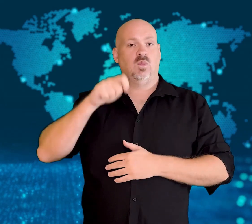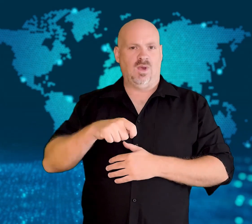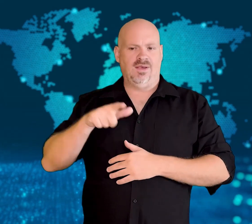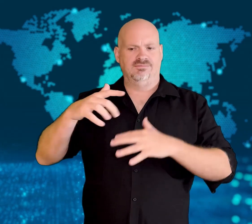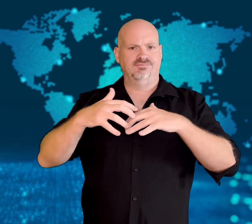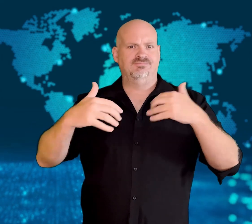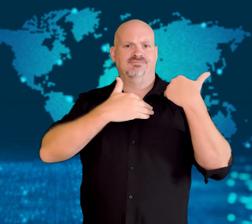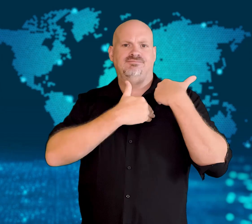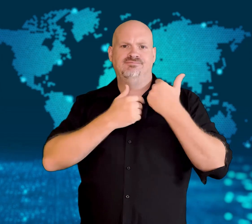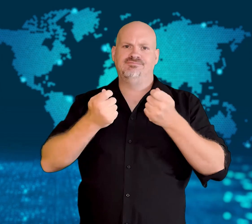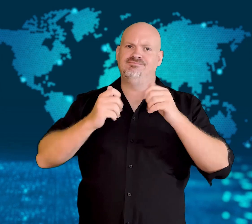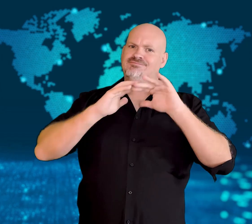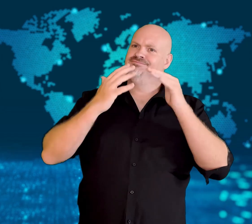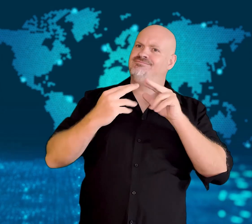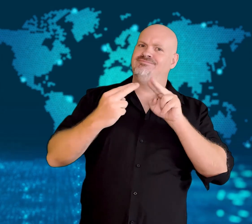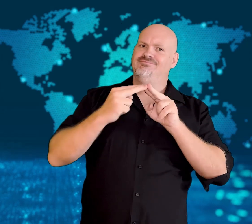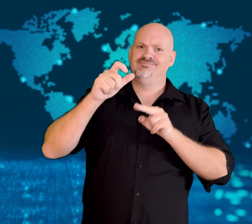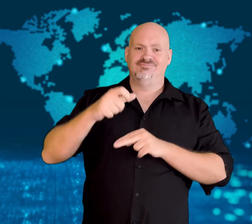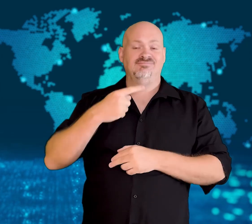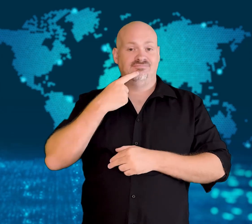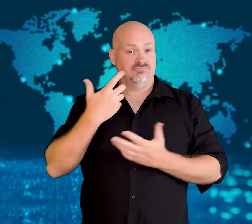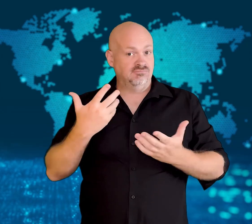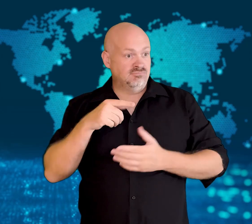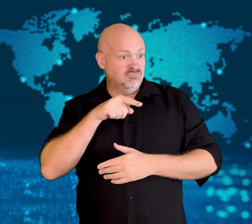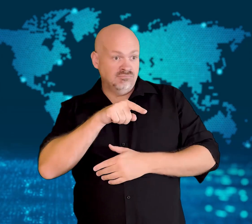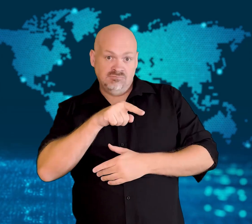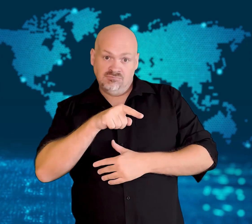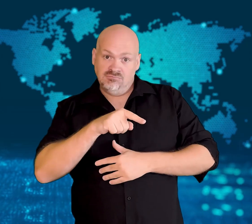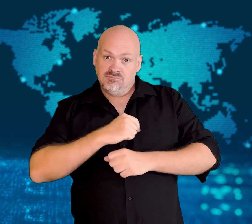Ukraine's Foreign Minister said,